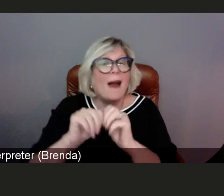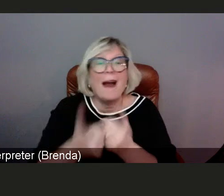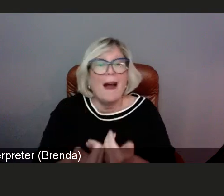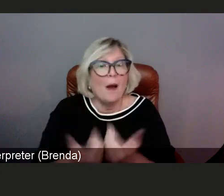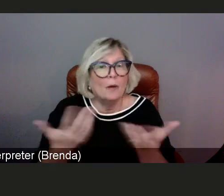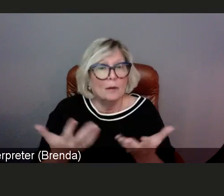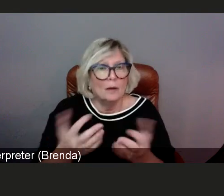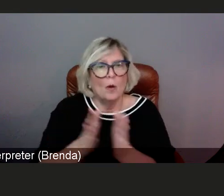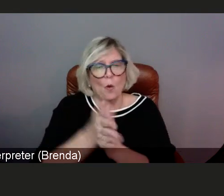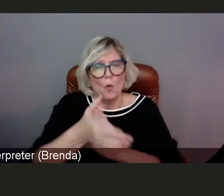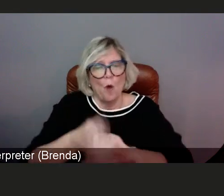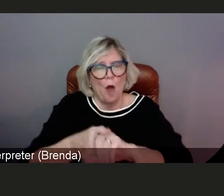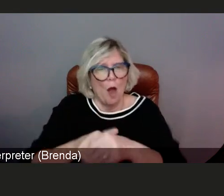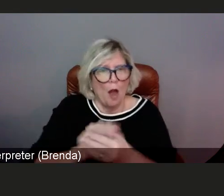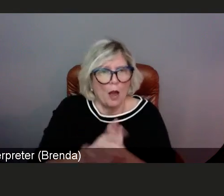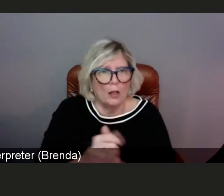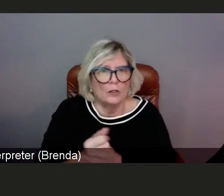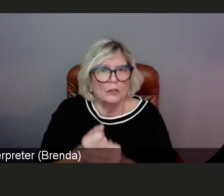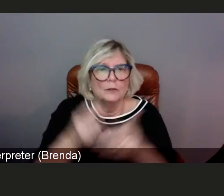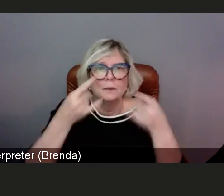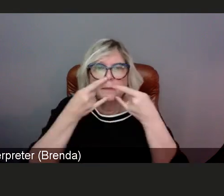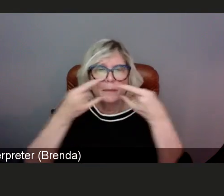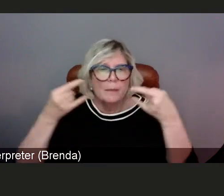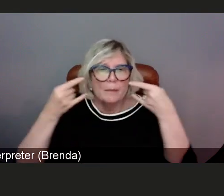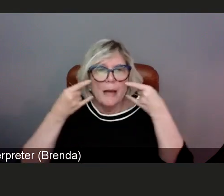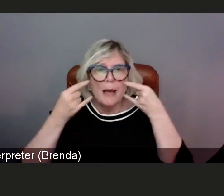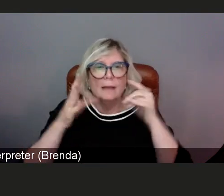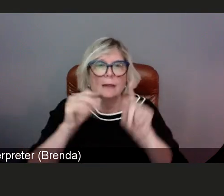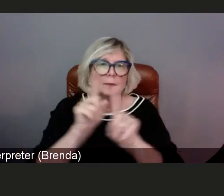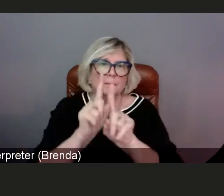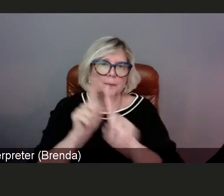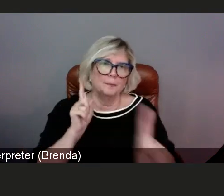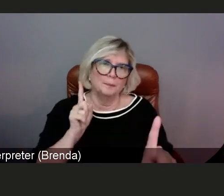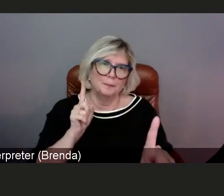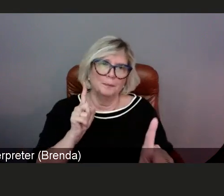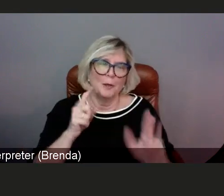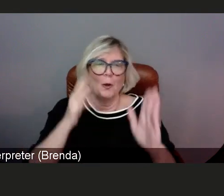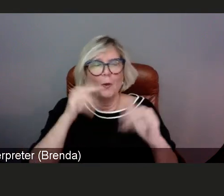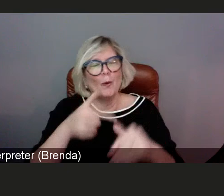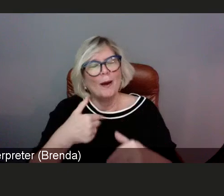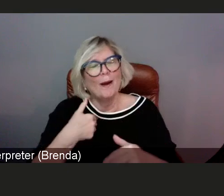wearing a mask and watching your distance. I hope you all have a wonderful evening